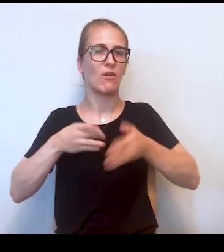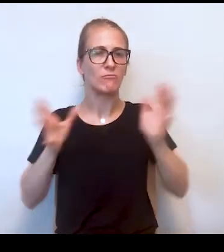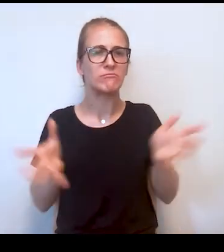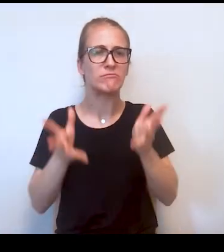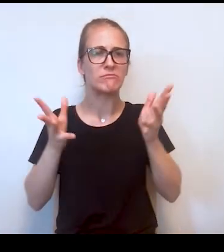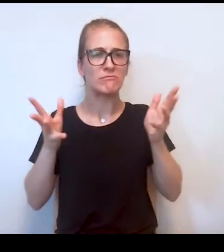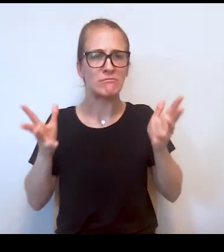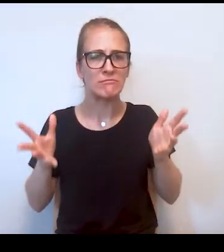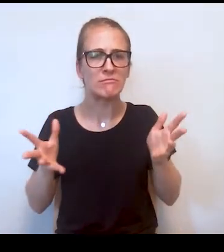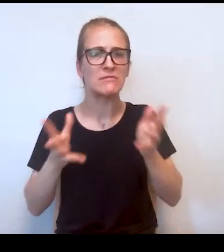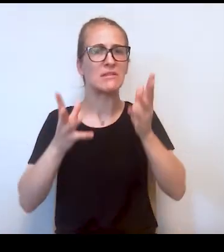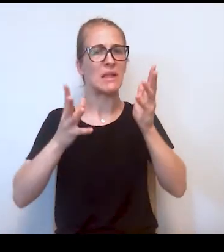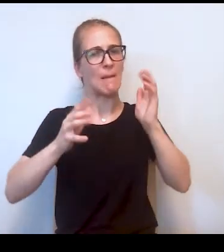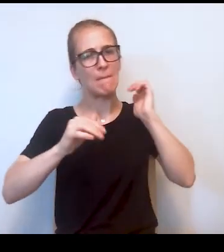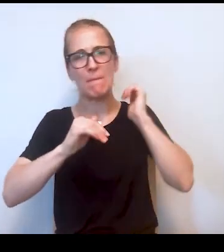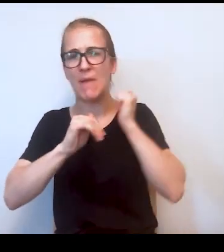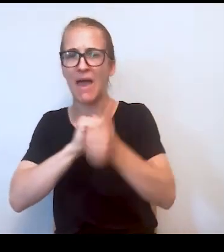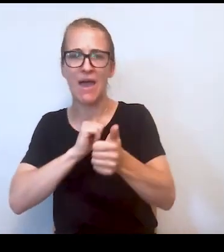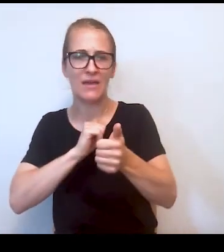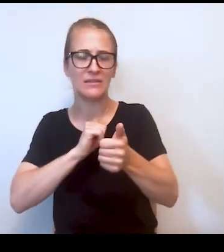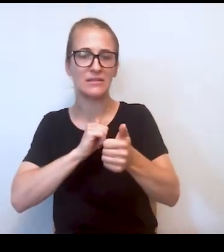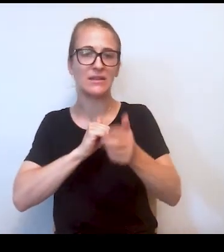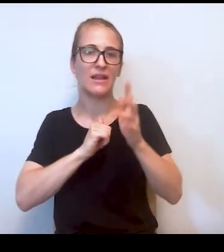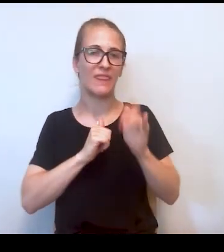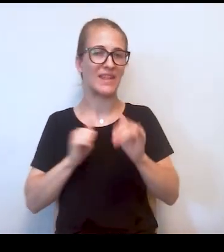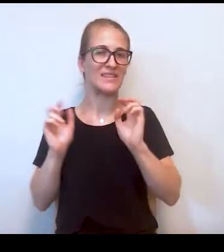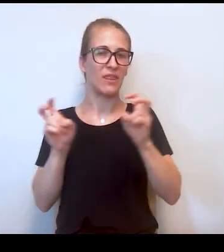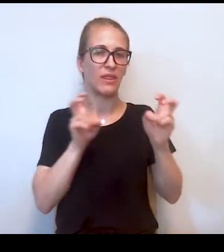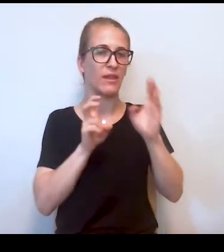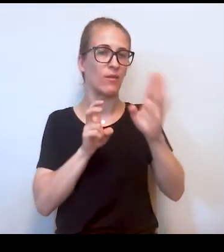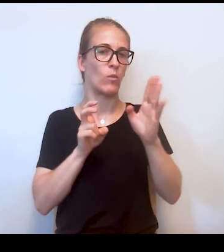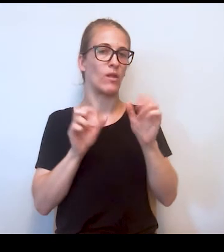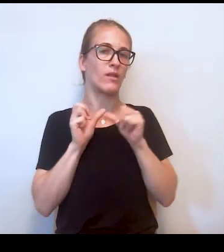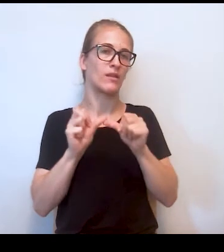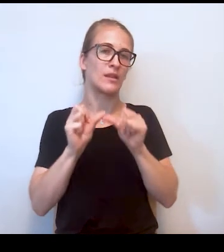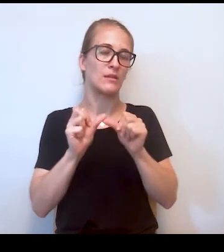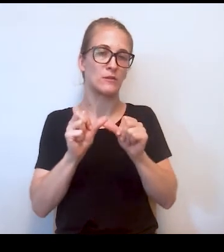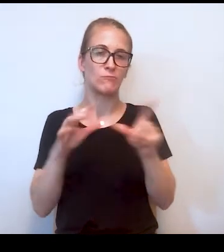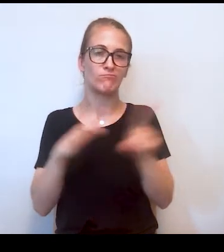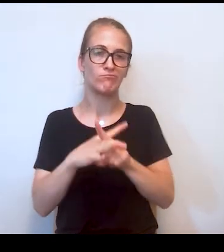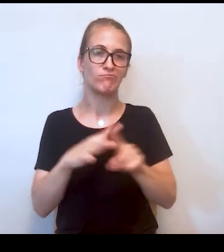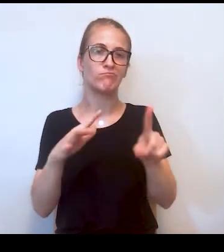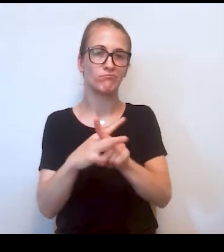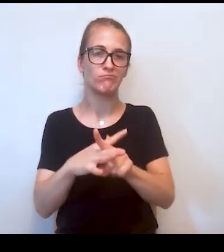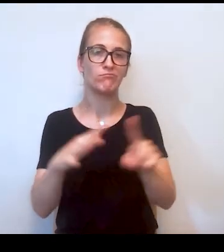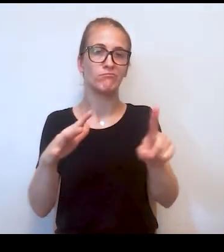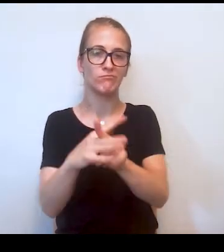while you're experiencing something. So talk a little bit more about that and how our medical system...